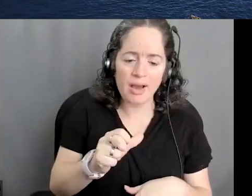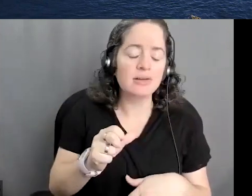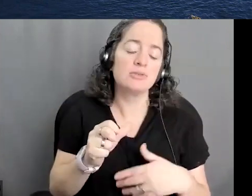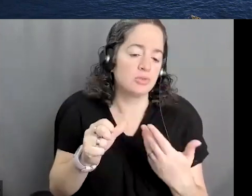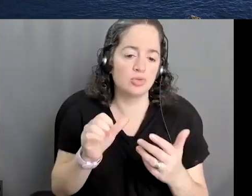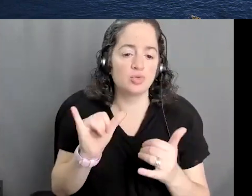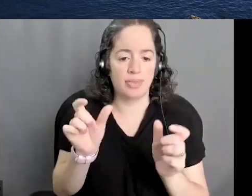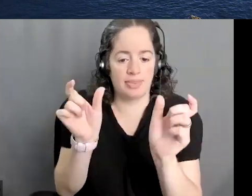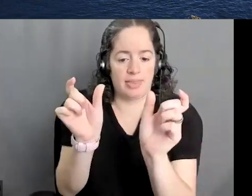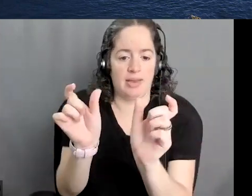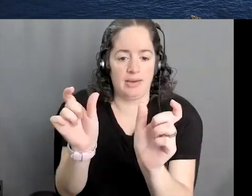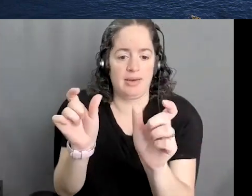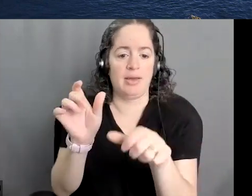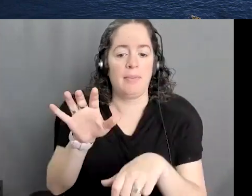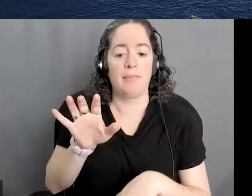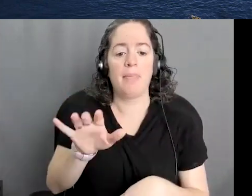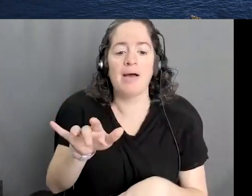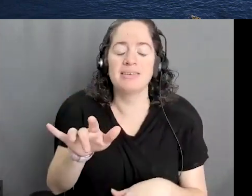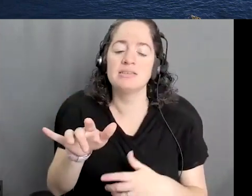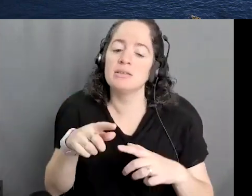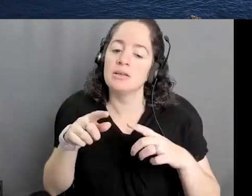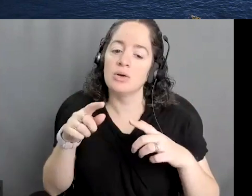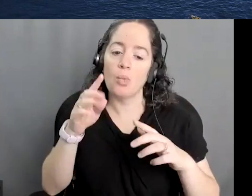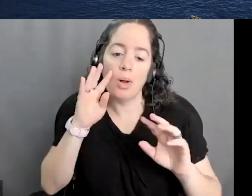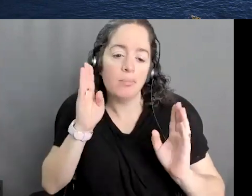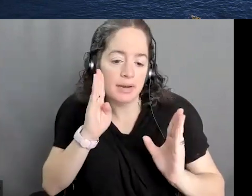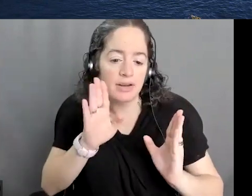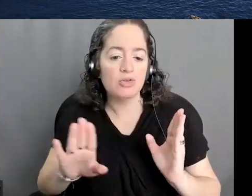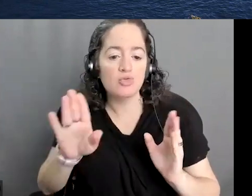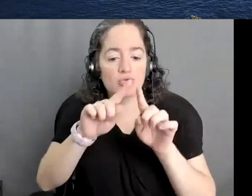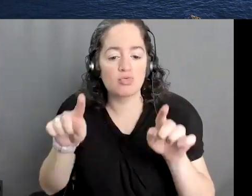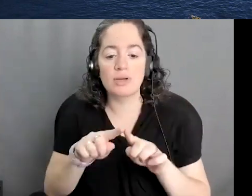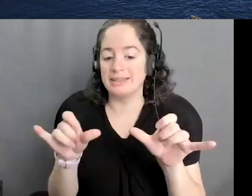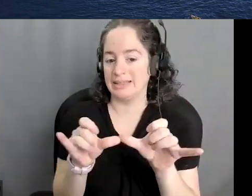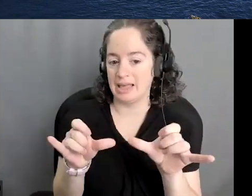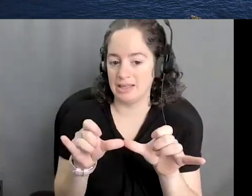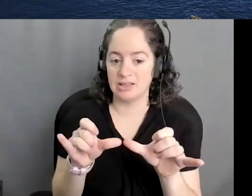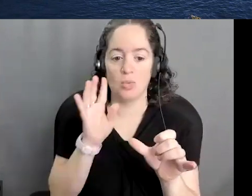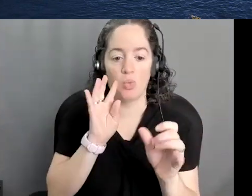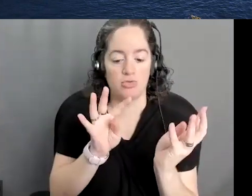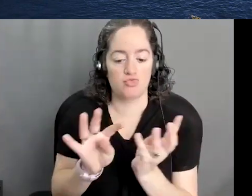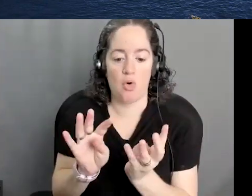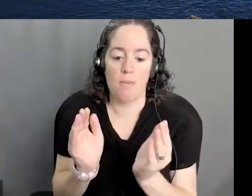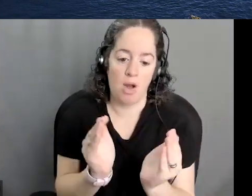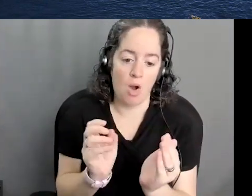These buttons up here are sensitive to the width of the screen and will only scroll as much as needed